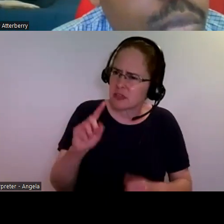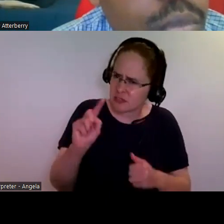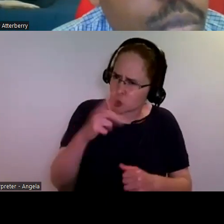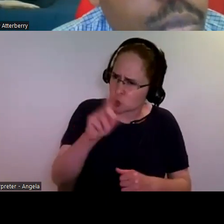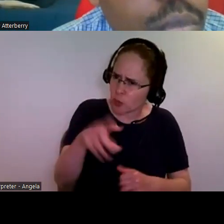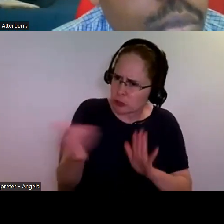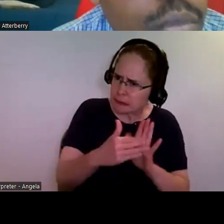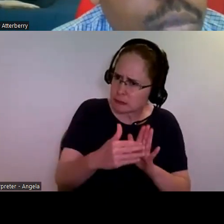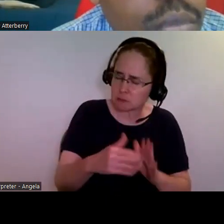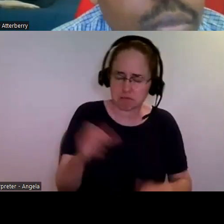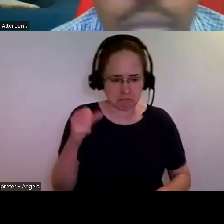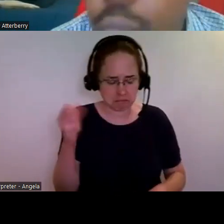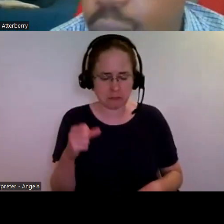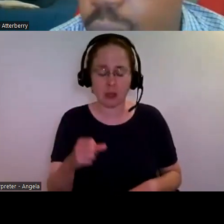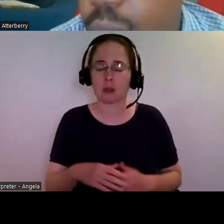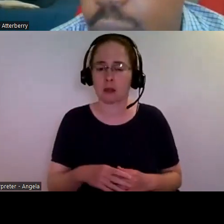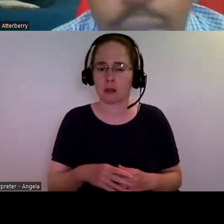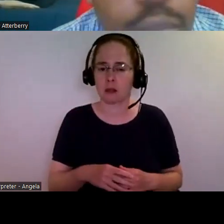(Anjali Forber-Pratt) Absolutely, yes. So, the question is,